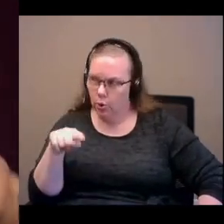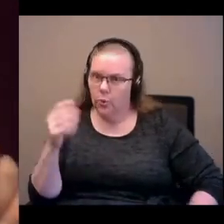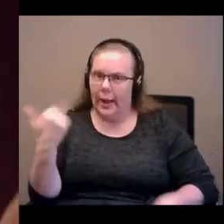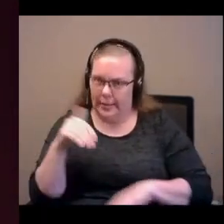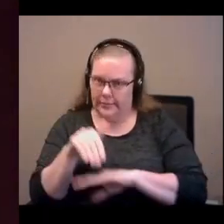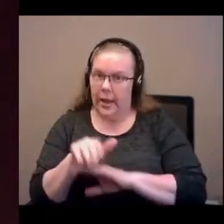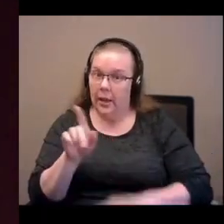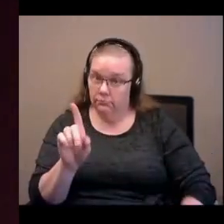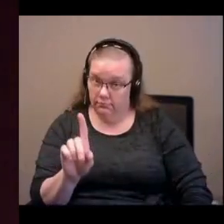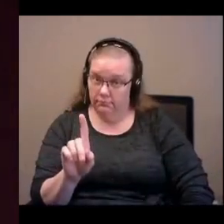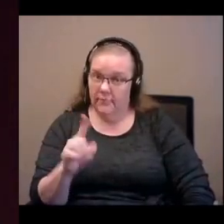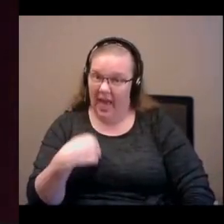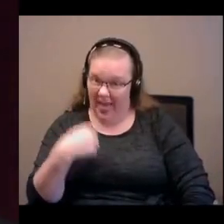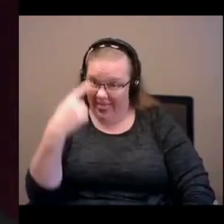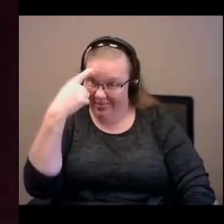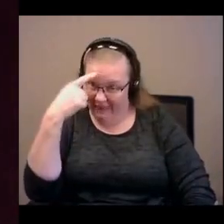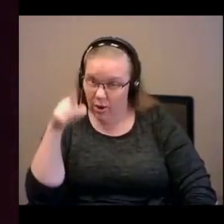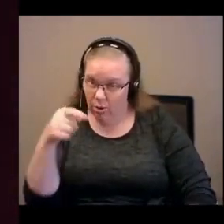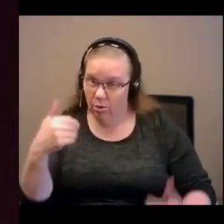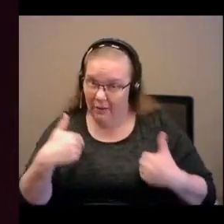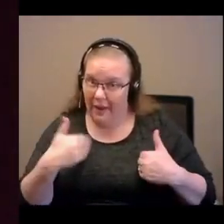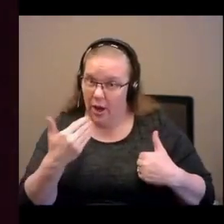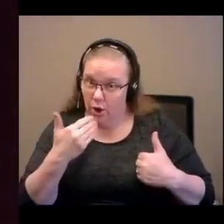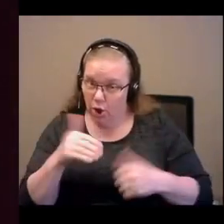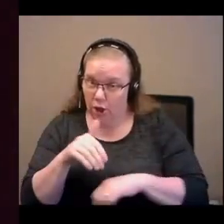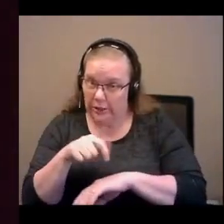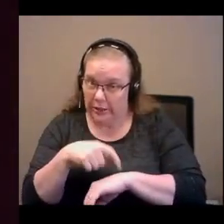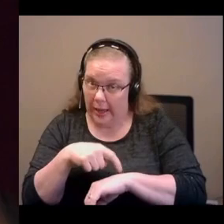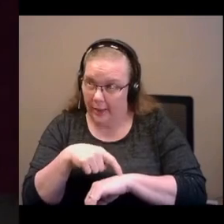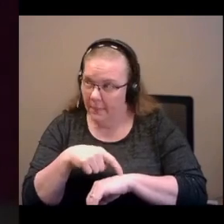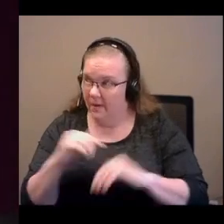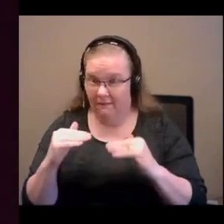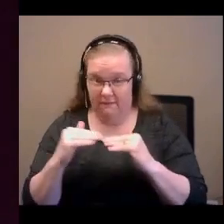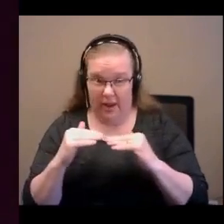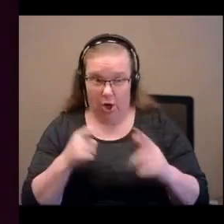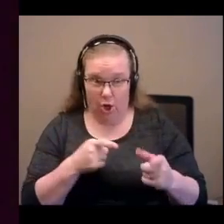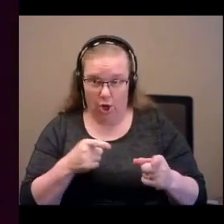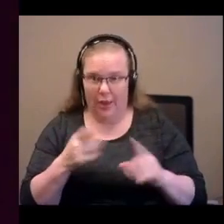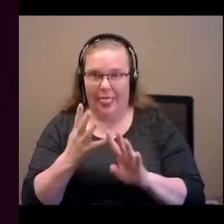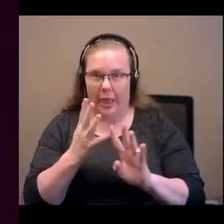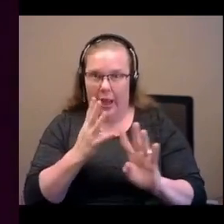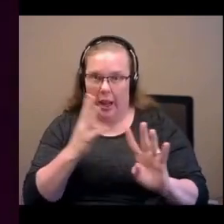I think you had a good time. Is that a fair assessment? The line for the barbecue was